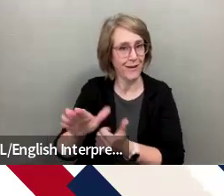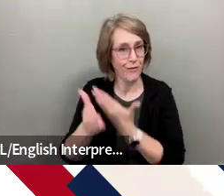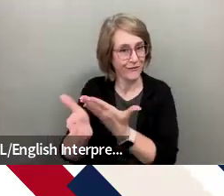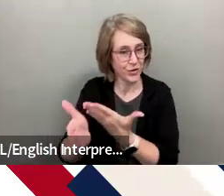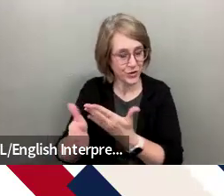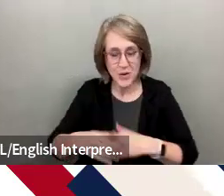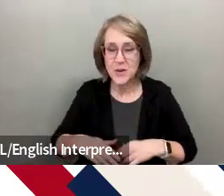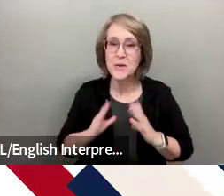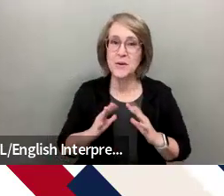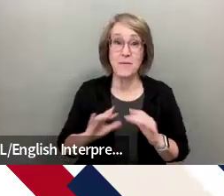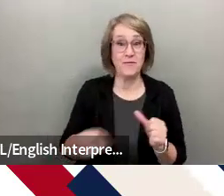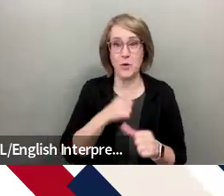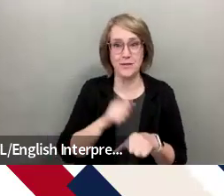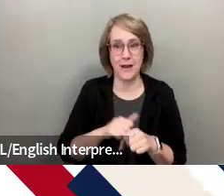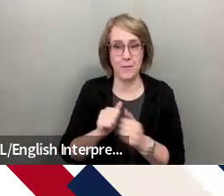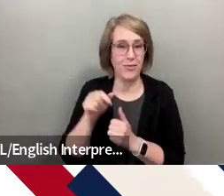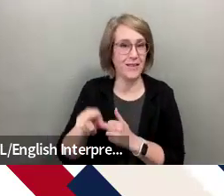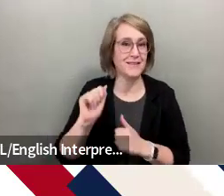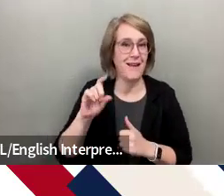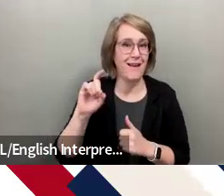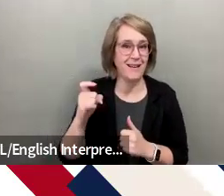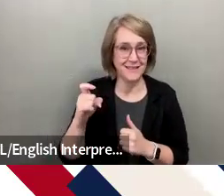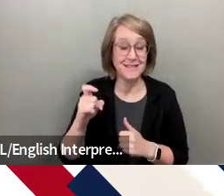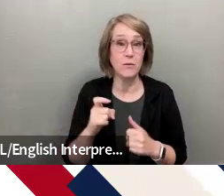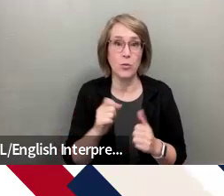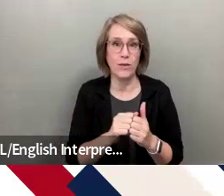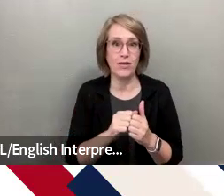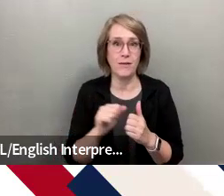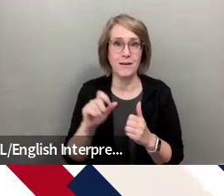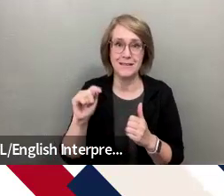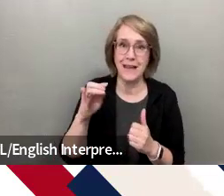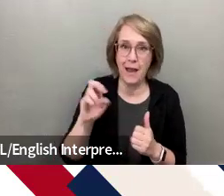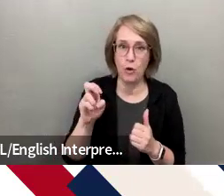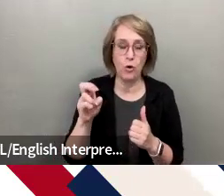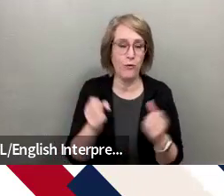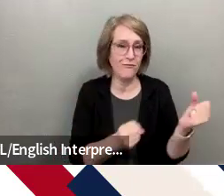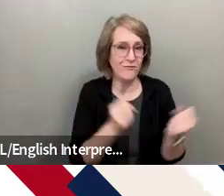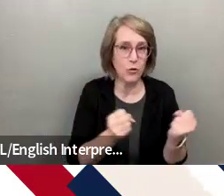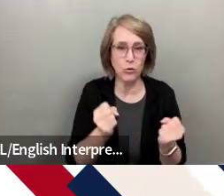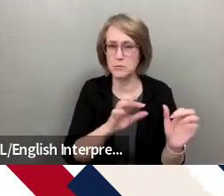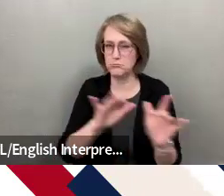THAT WAS OUR FIRST TIME WORKING WITH VEHICLES AND AUTOMOTIVE SO THAT WAS REALLY NEAT.